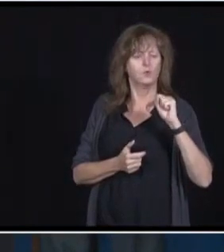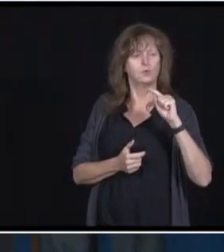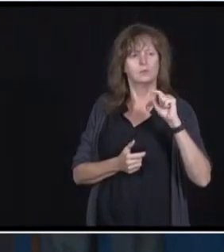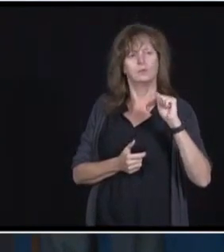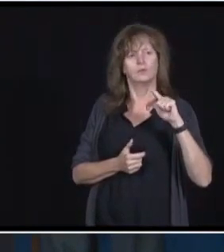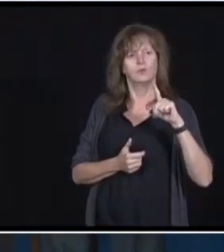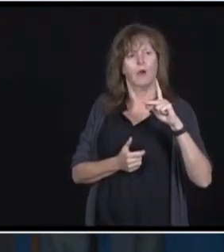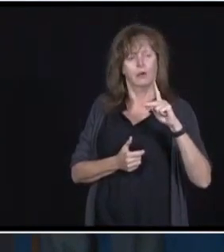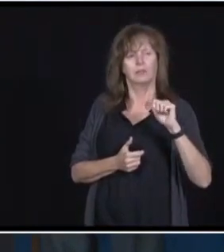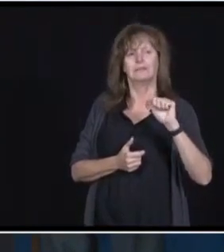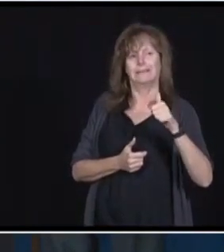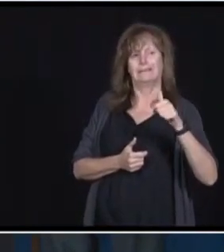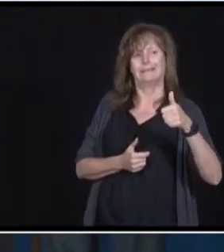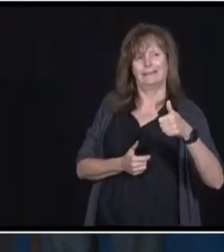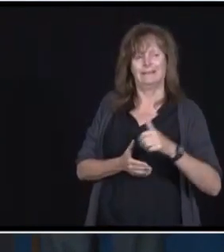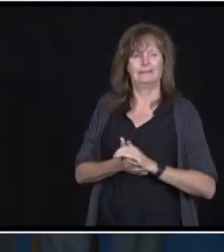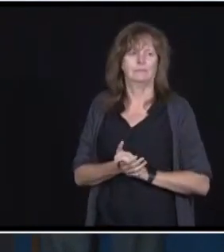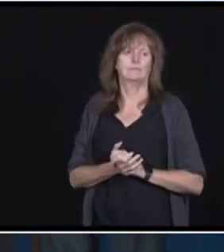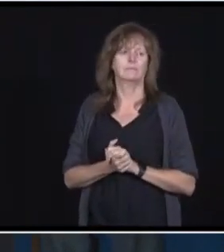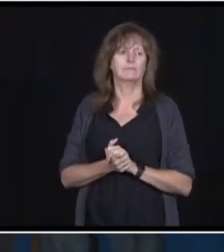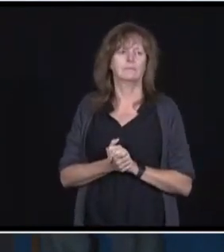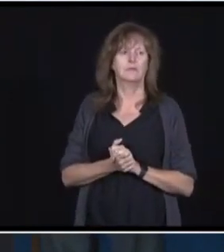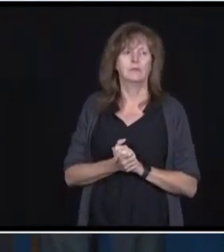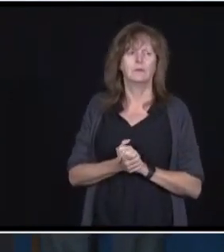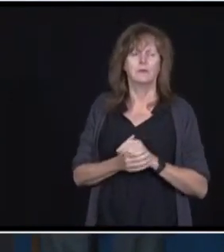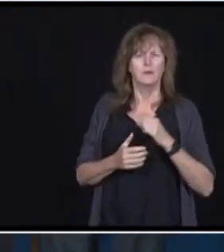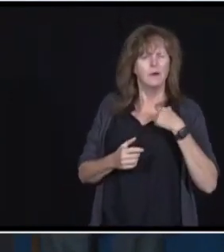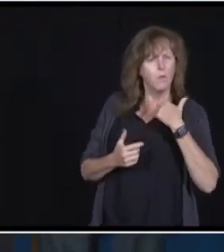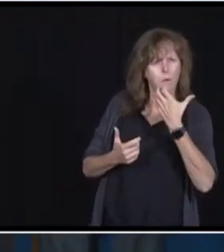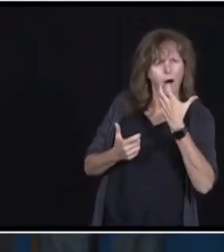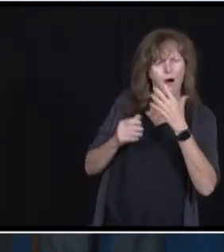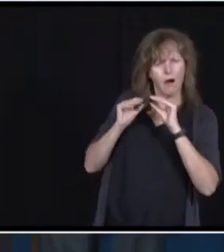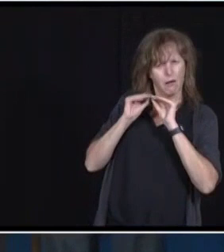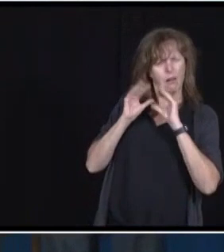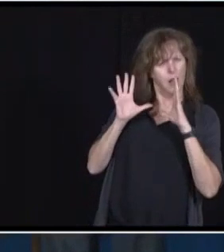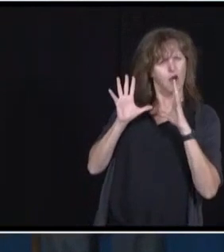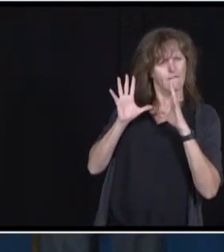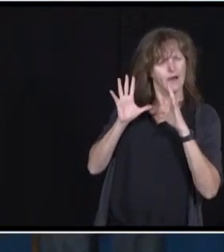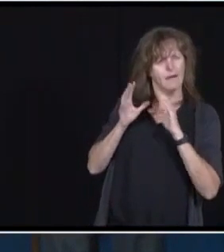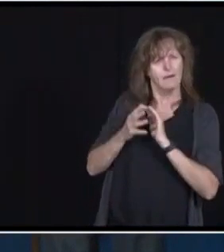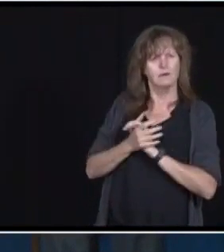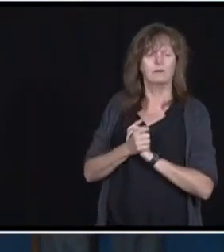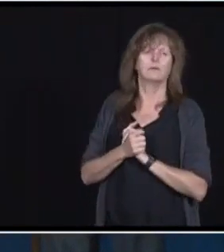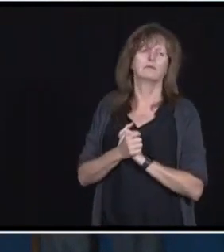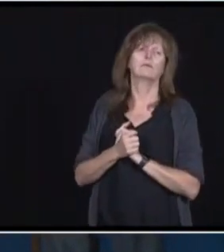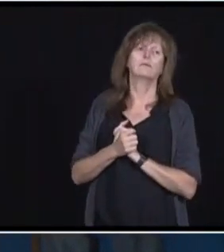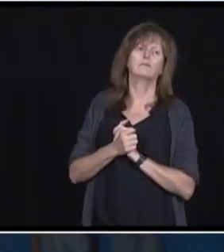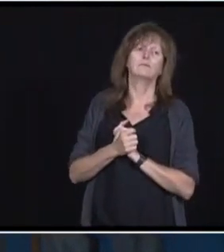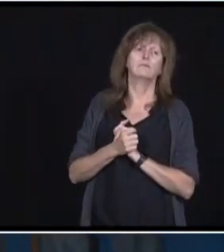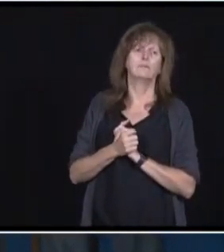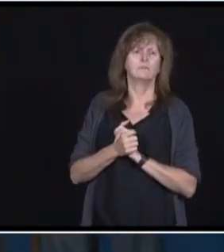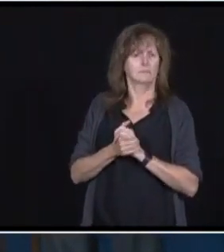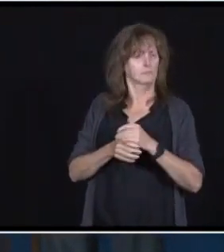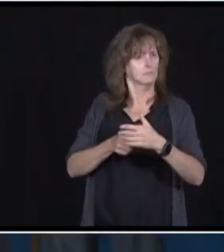Your first question comes from Lukas Meyer with news talk 1010. Hi Premier. Just for clarification purposes,